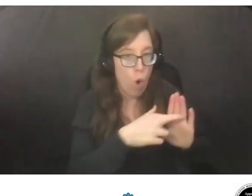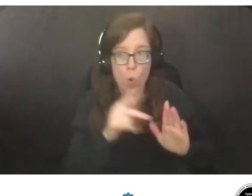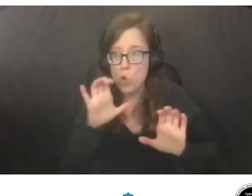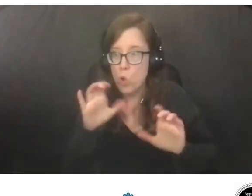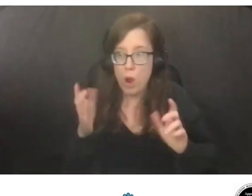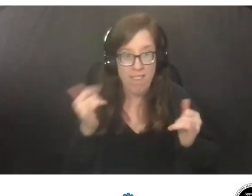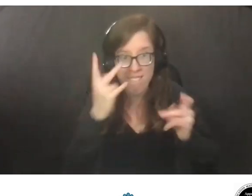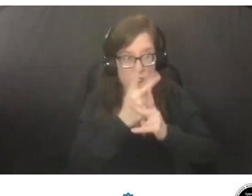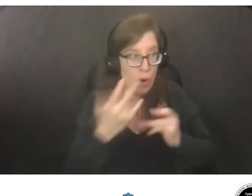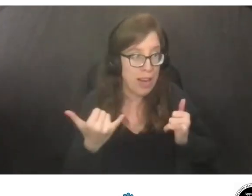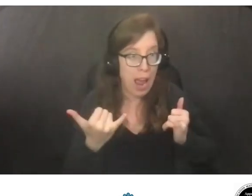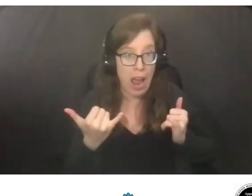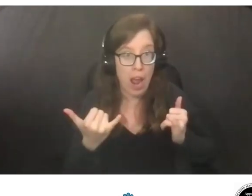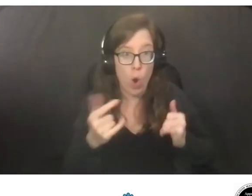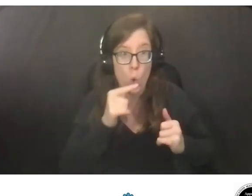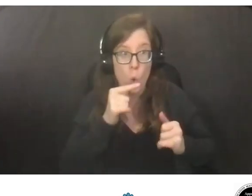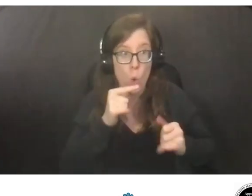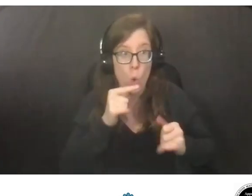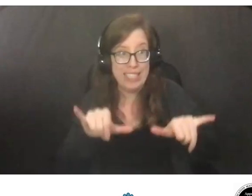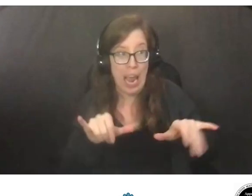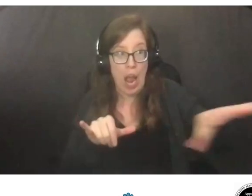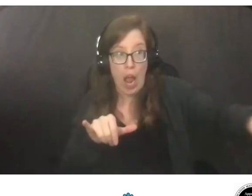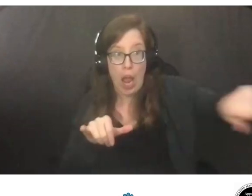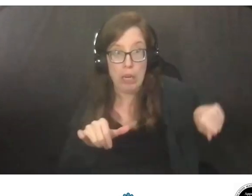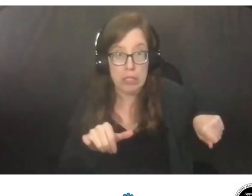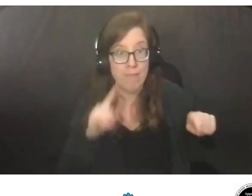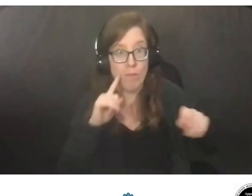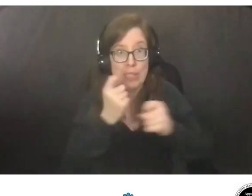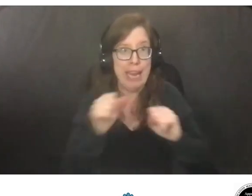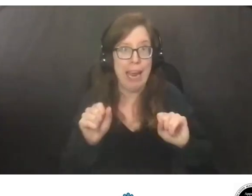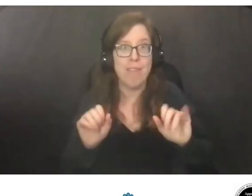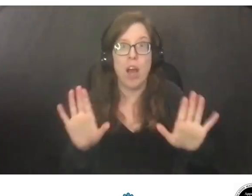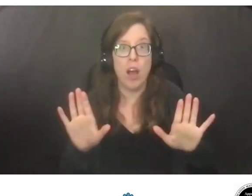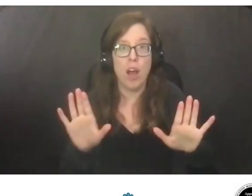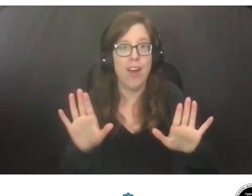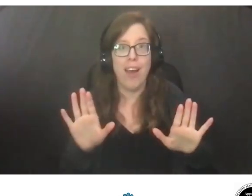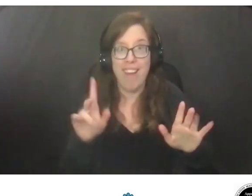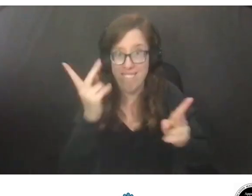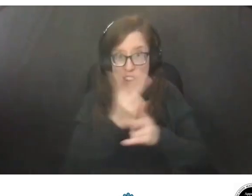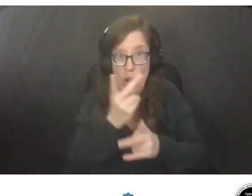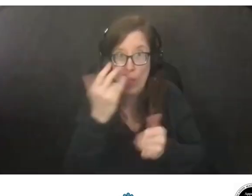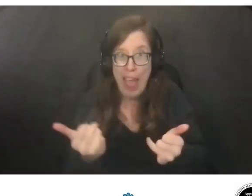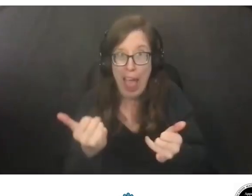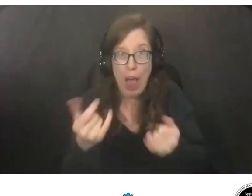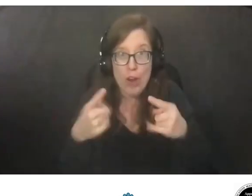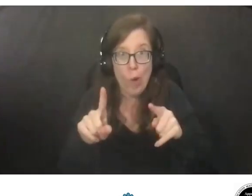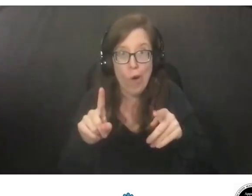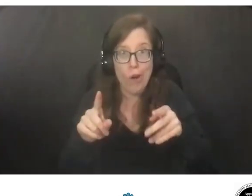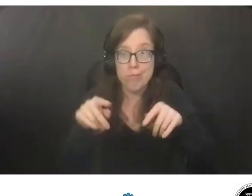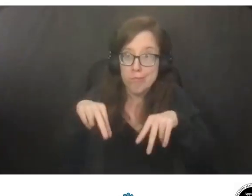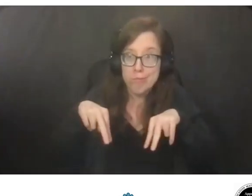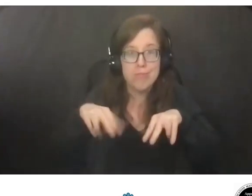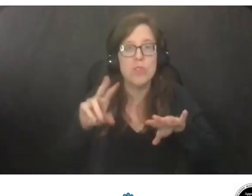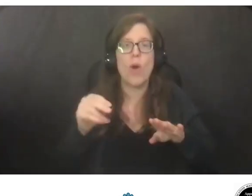Who's doing what? Who's standing within an arm's reach of the student for safety? Like, all these things, we have to work out ahead of time.